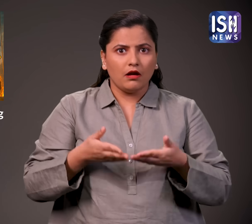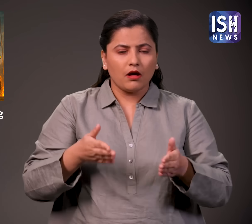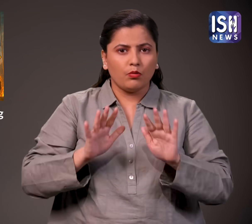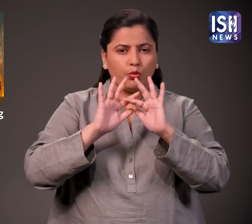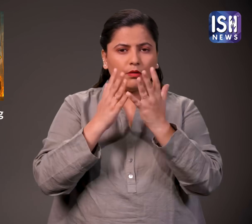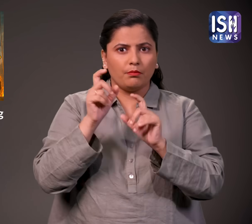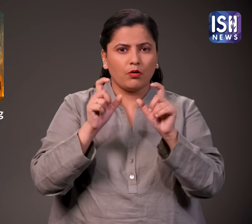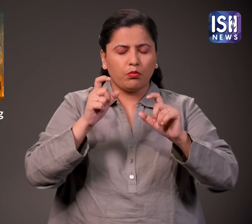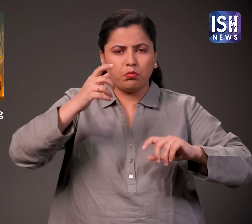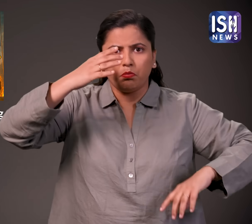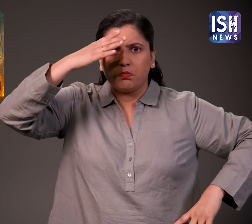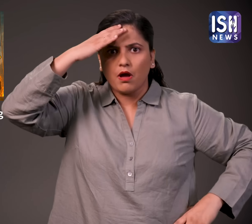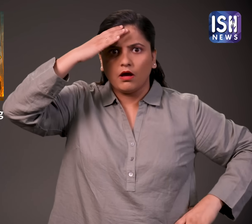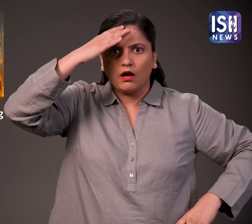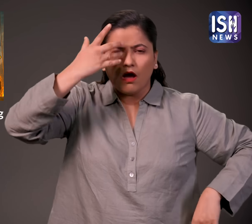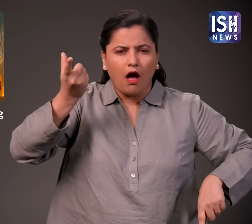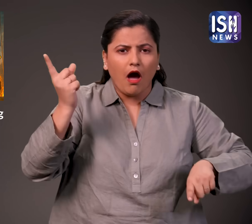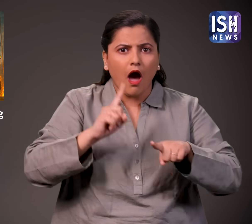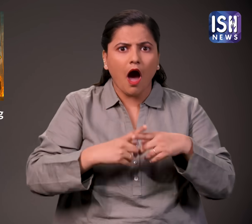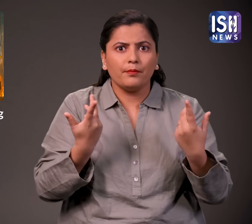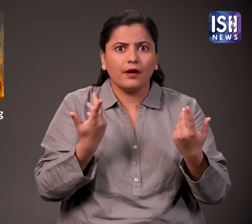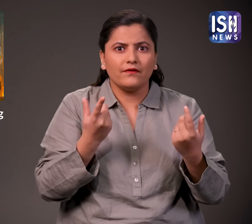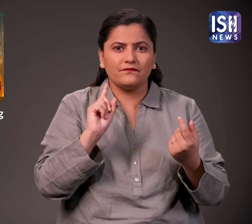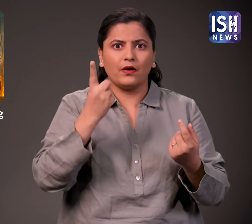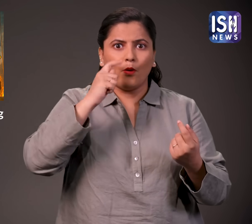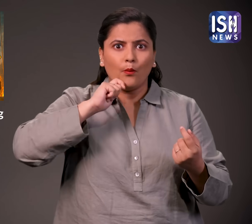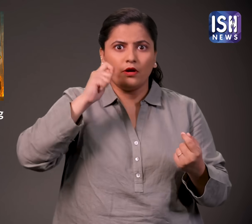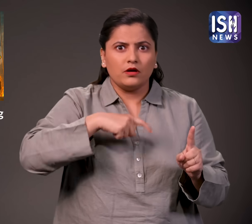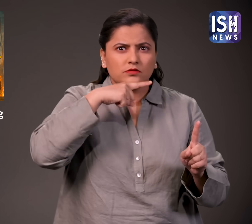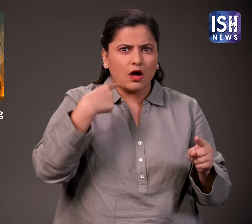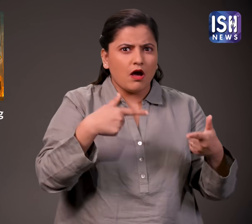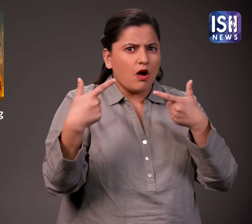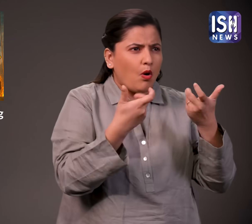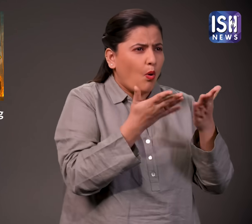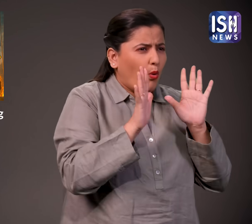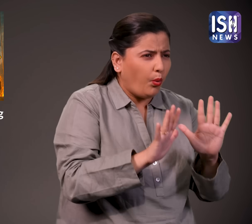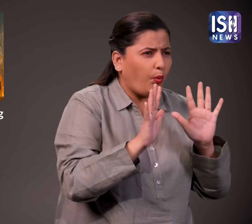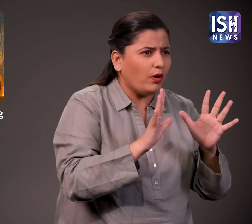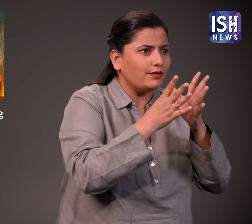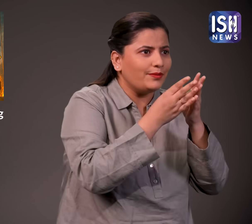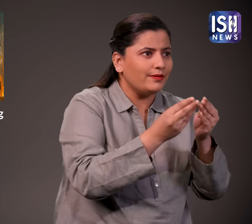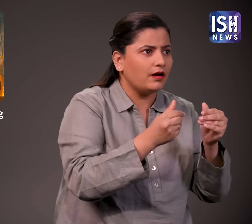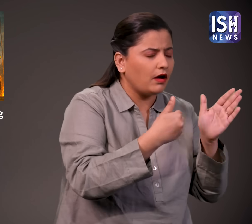The world was already tense with the Ukraine-Russia war and hoping for its end,